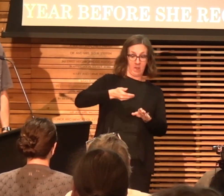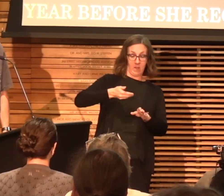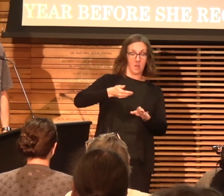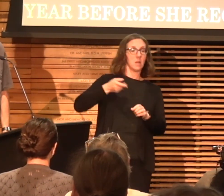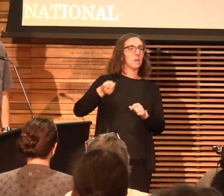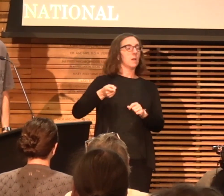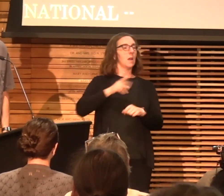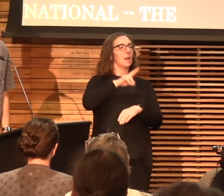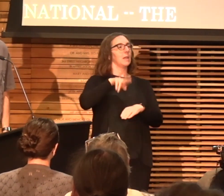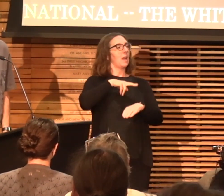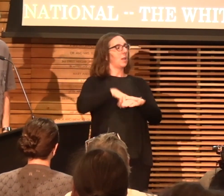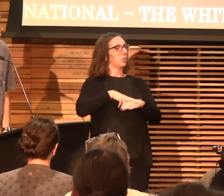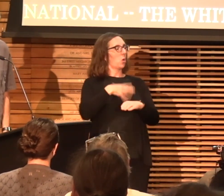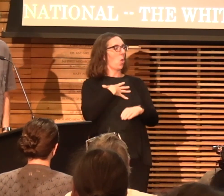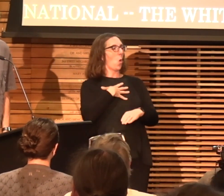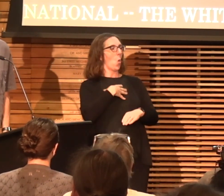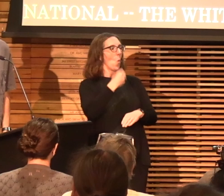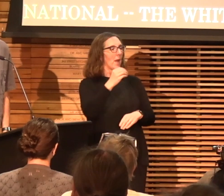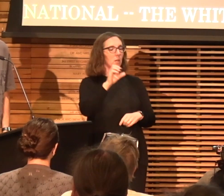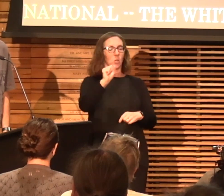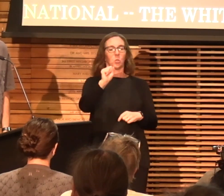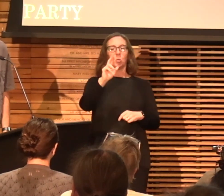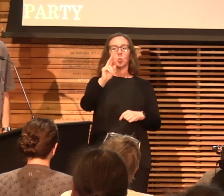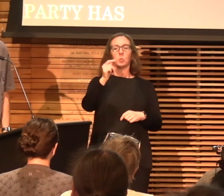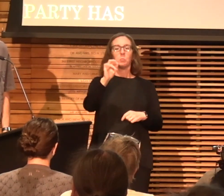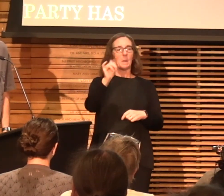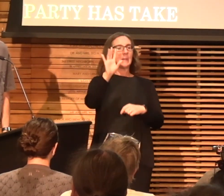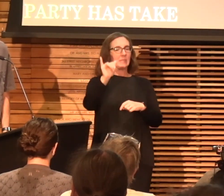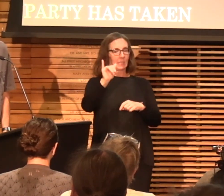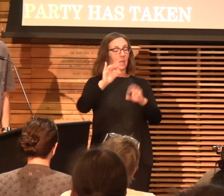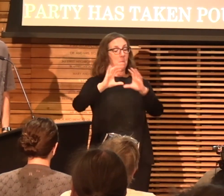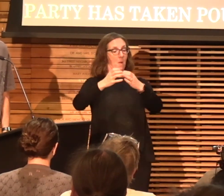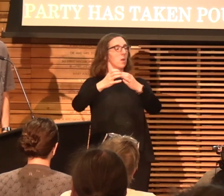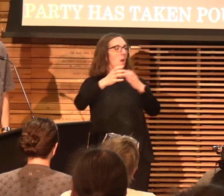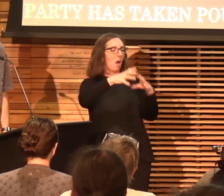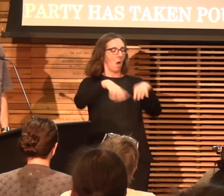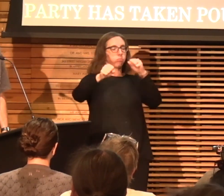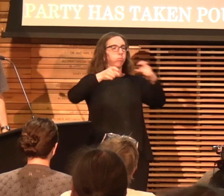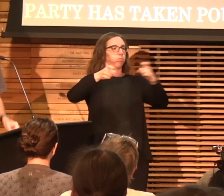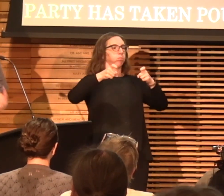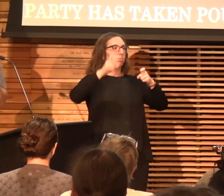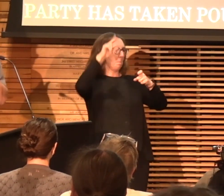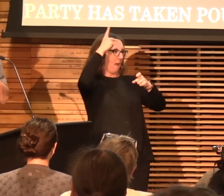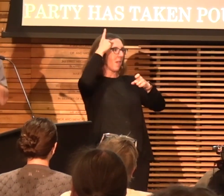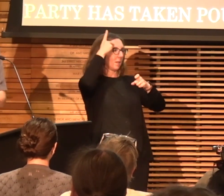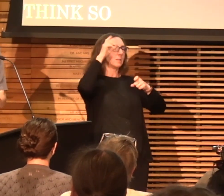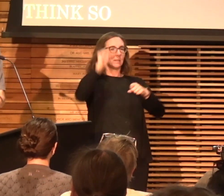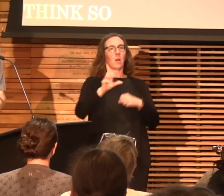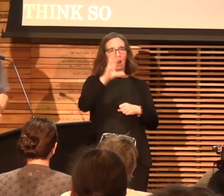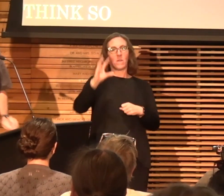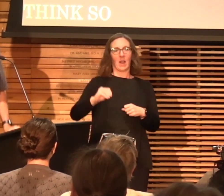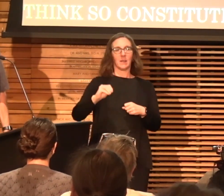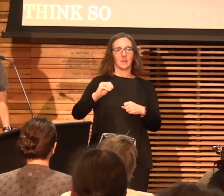the White Supremacist National Party has taken power in South Africa and instituted apartheid,